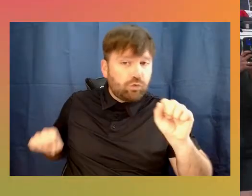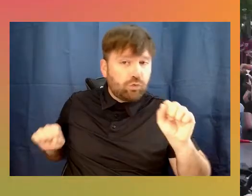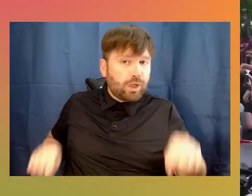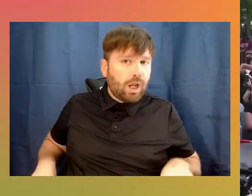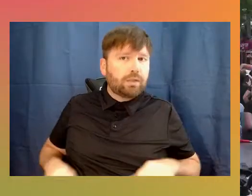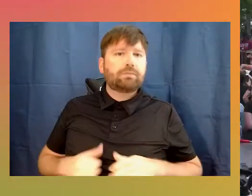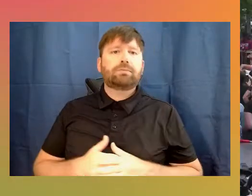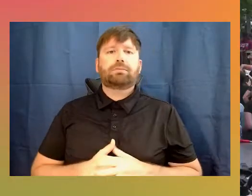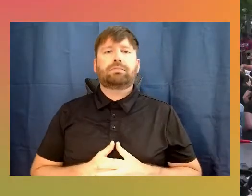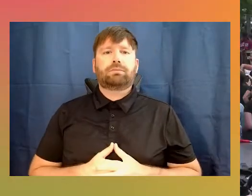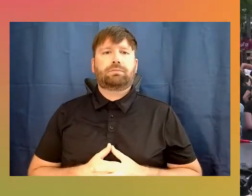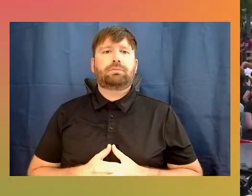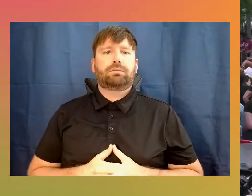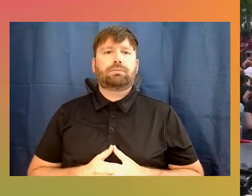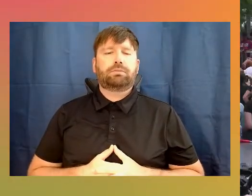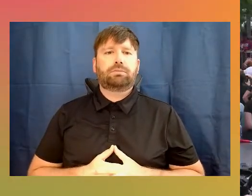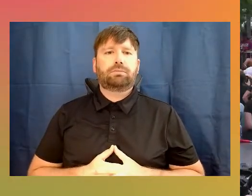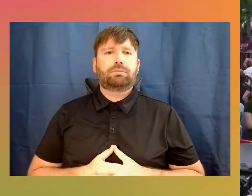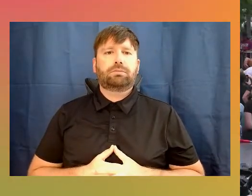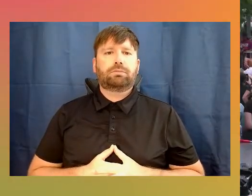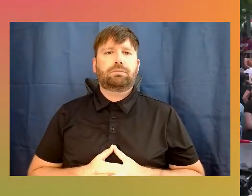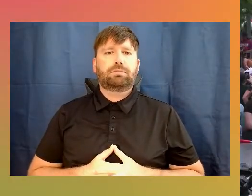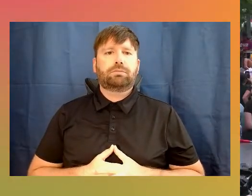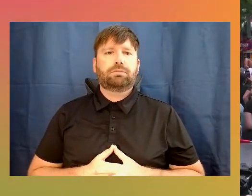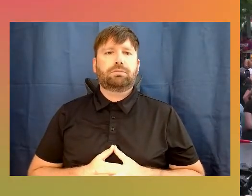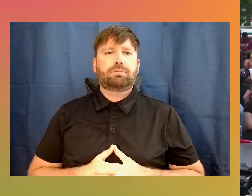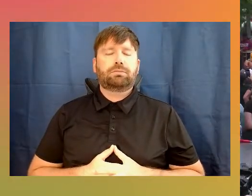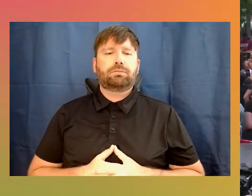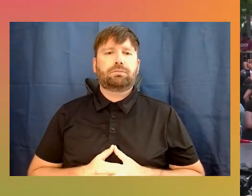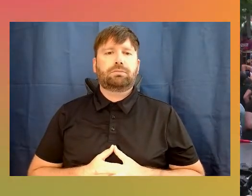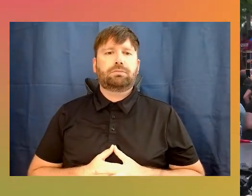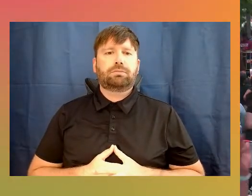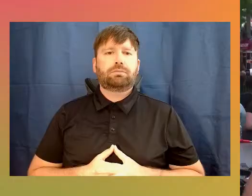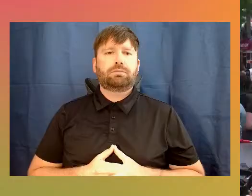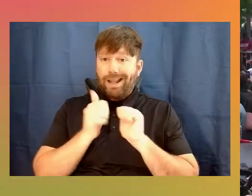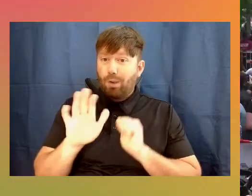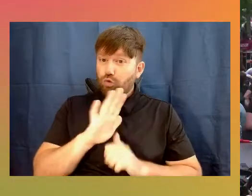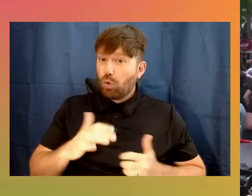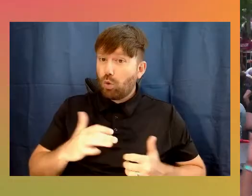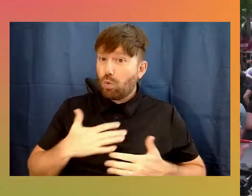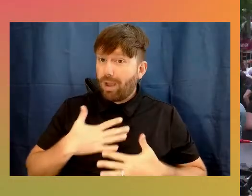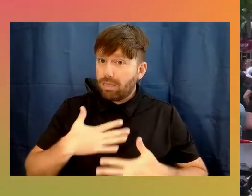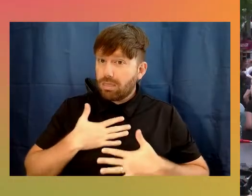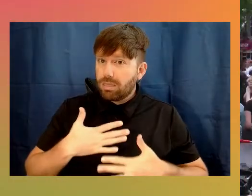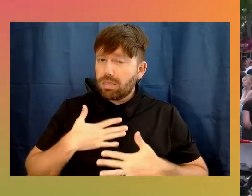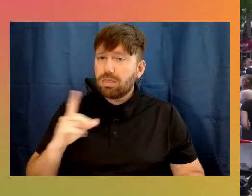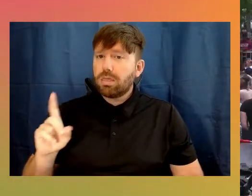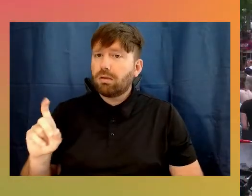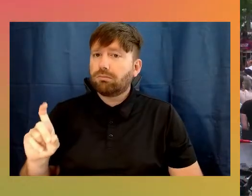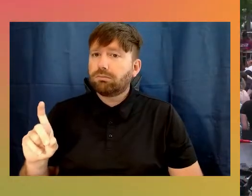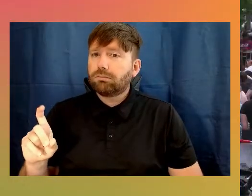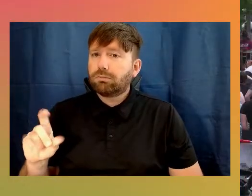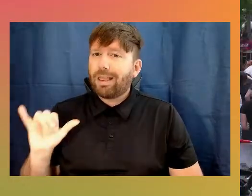IF YOU LIKE. YOU CAN REACH THE LEFT ARM FORWARD TOWARDS ME.